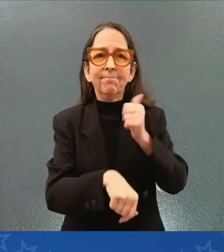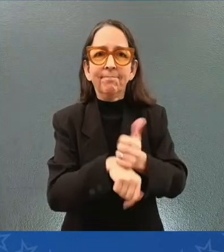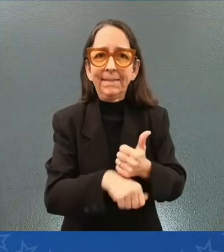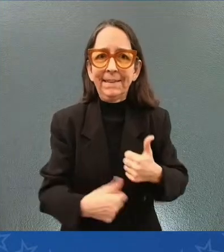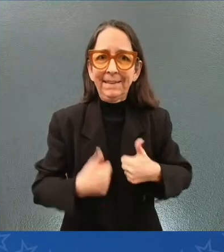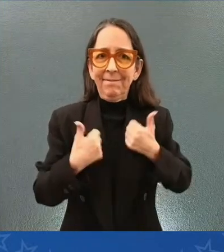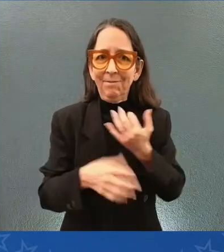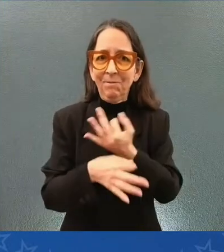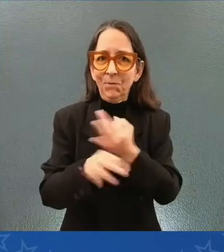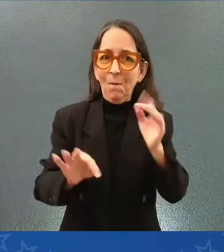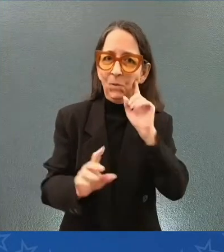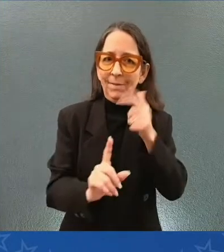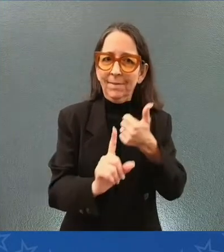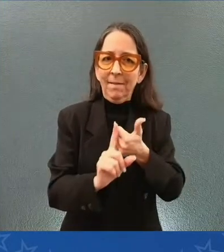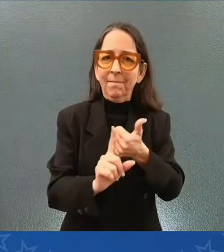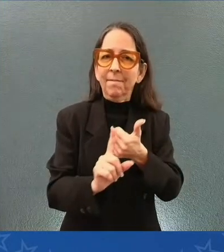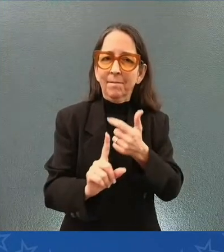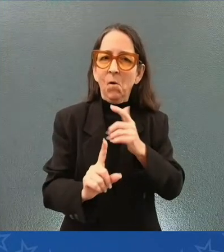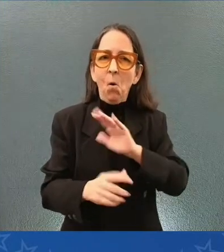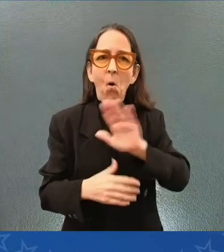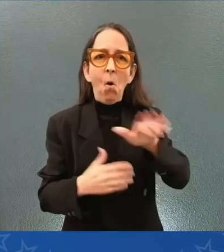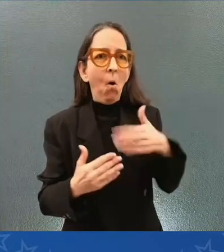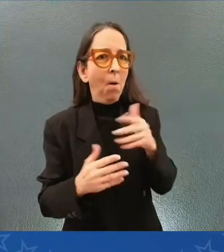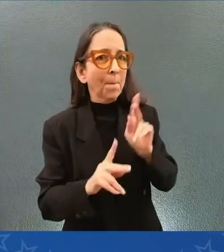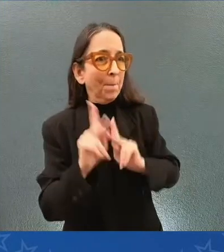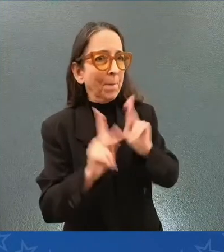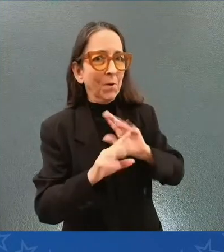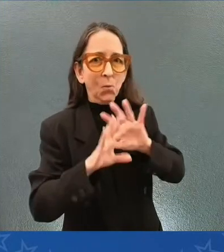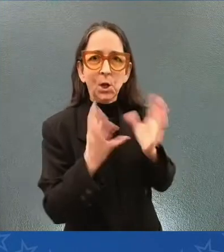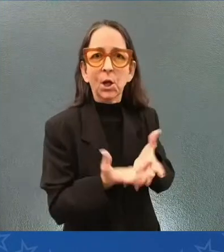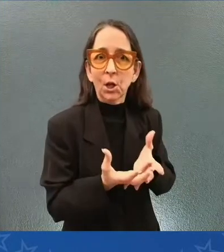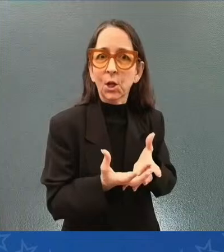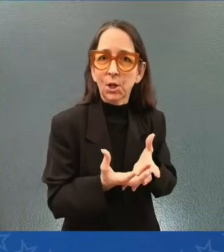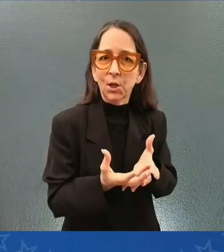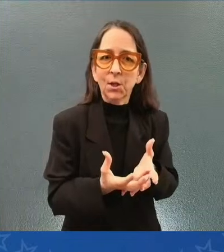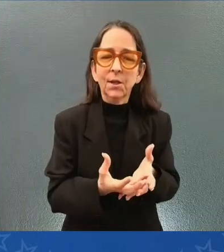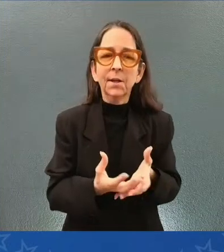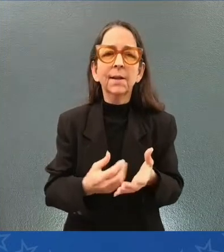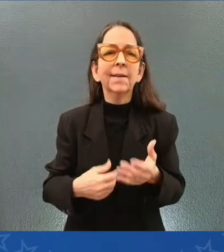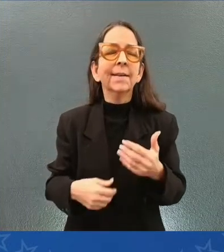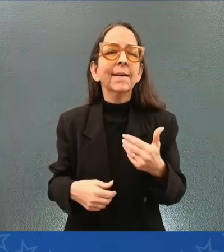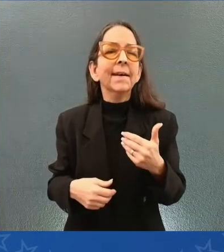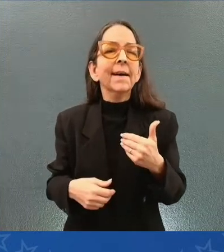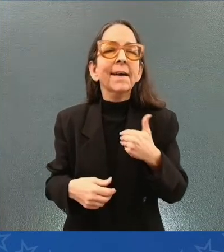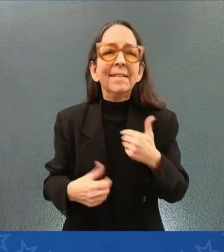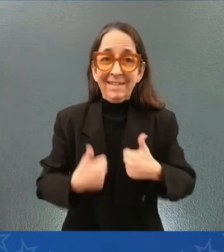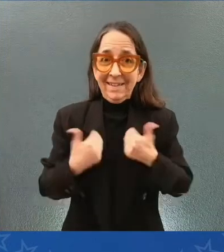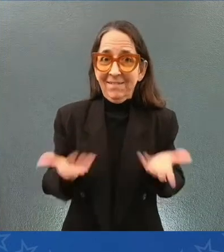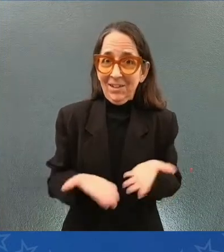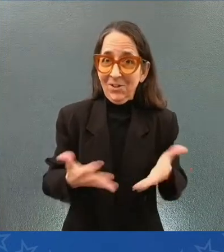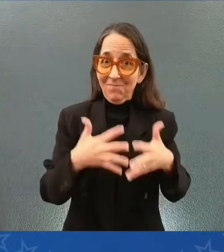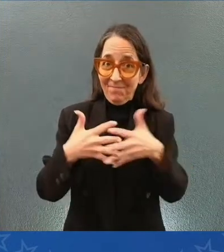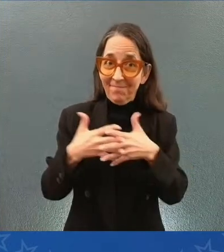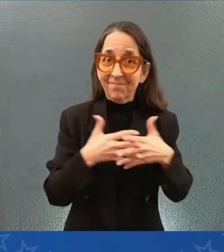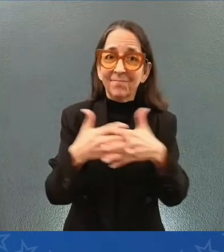Educated in England, he settled in America as he became an investor and philanthropist, supporting key pillars of open societies: